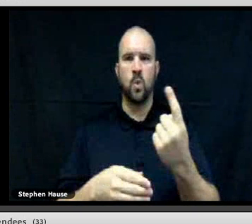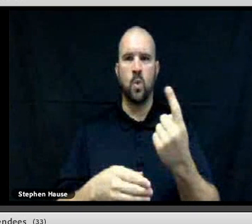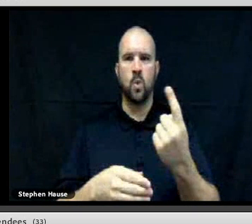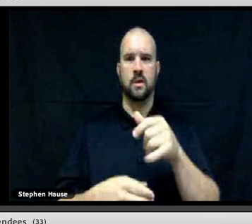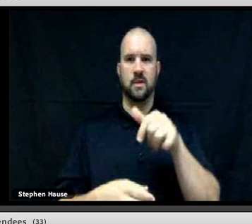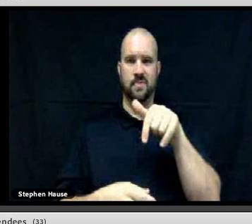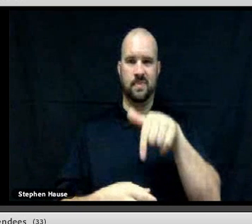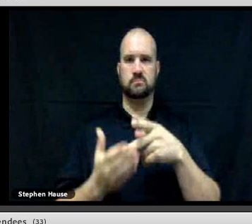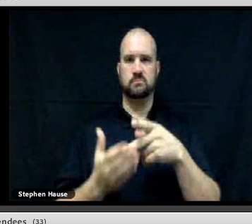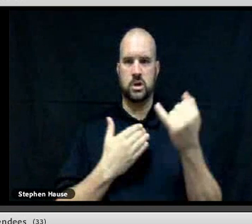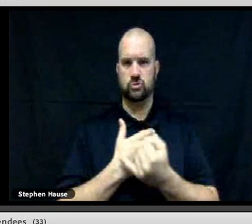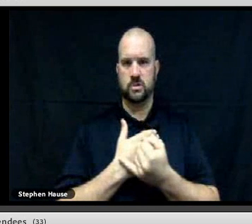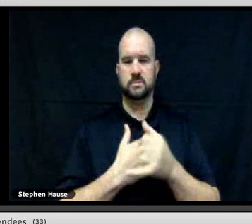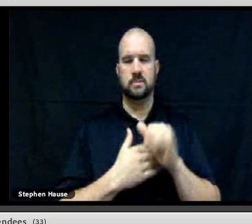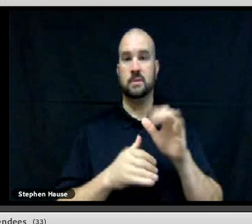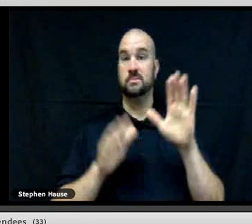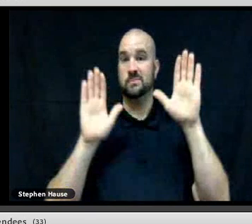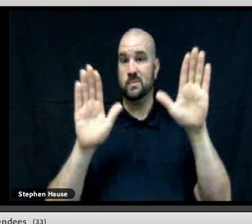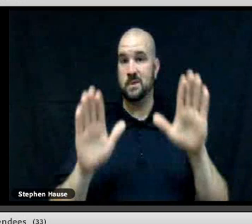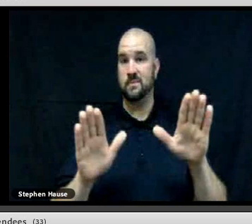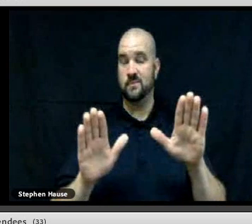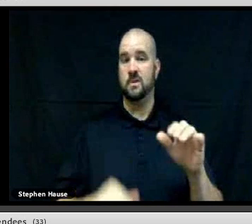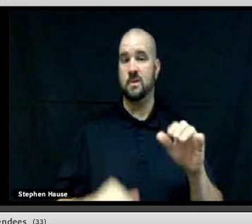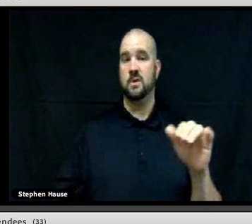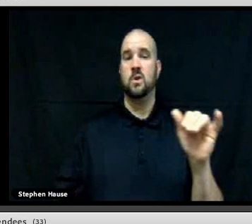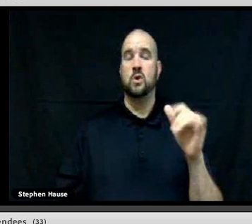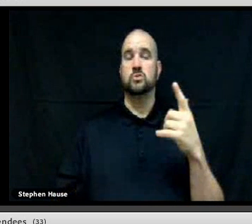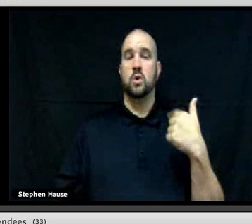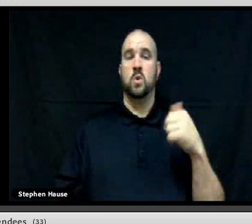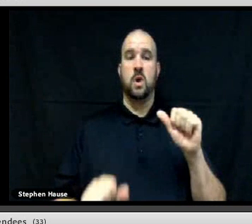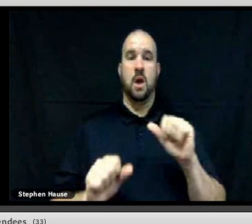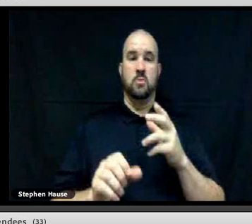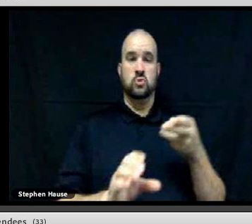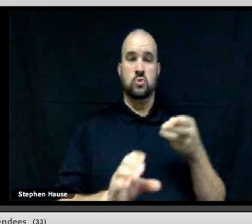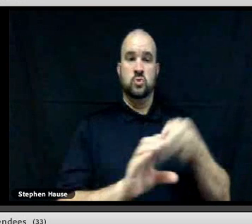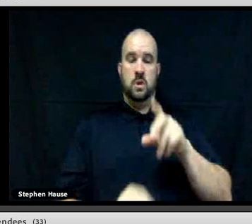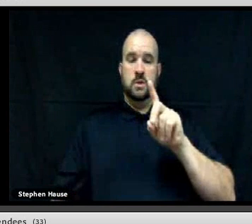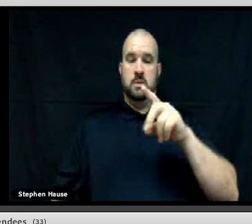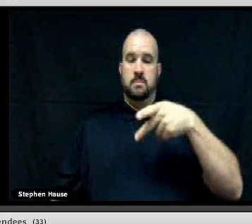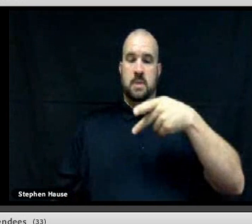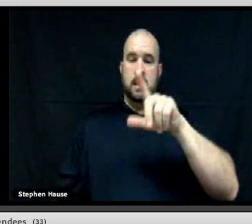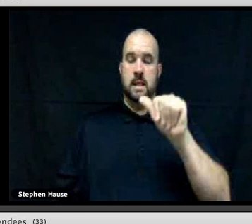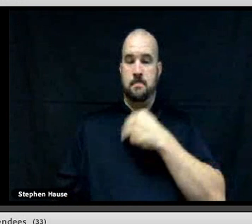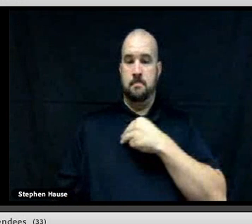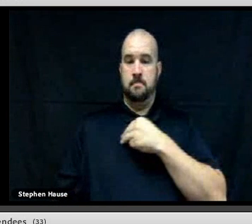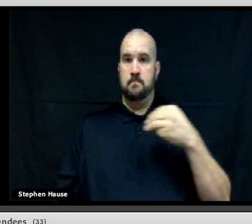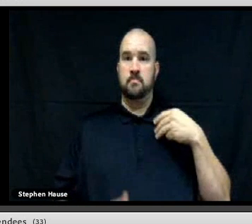Um, we were also able to join the DPLA Member Network, thanks to, um, the support from the Division